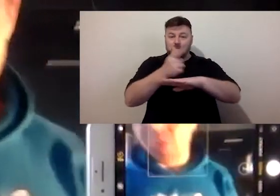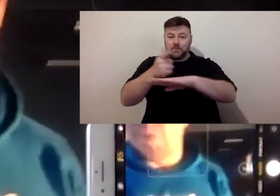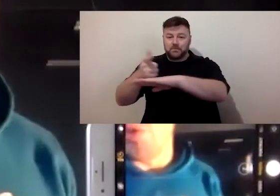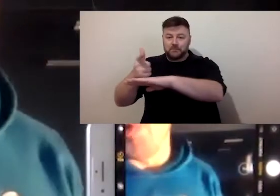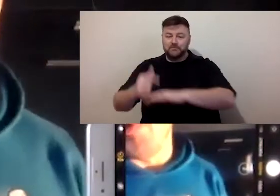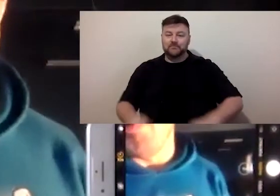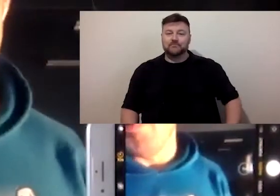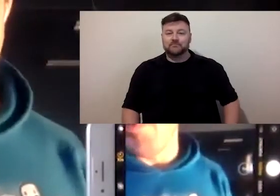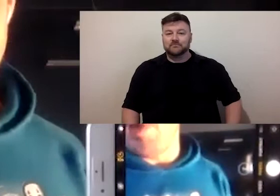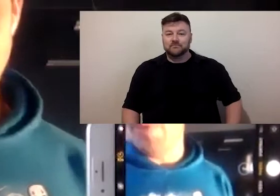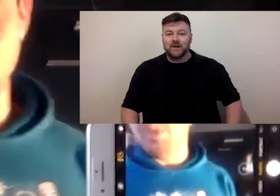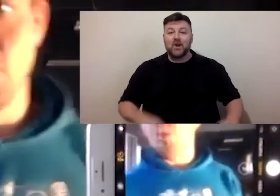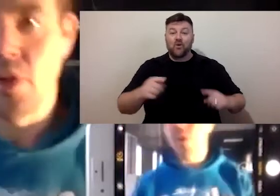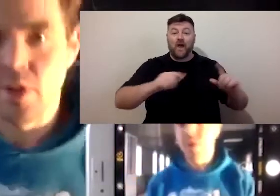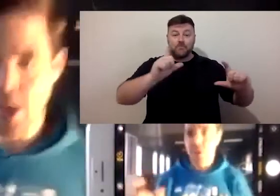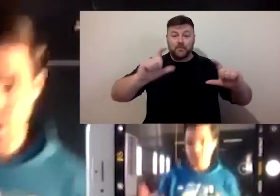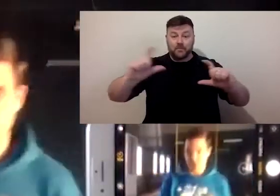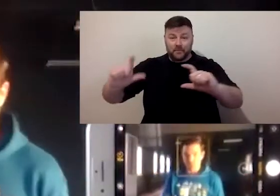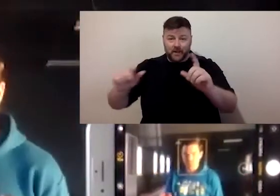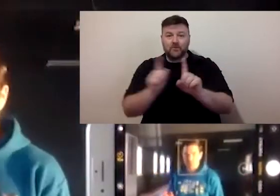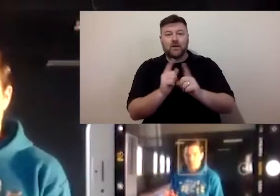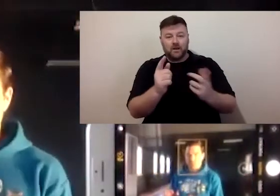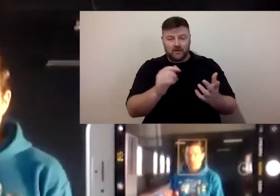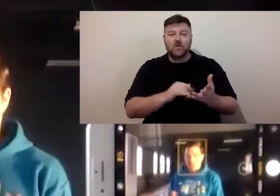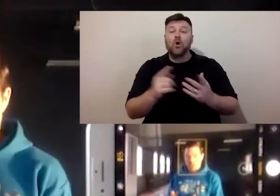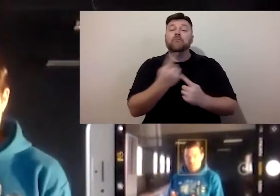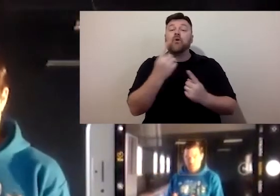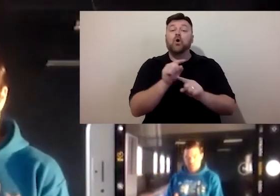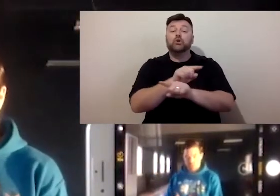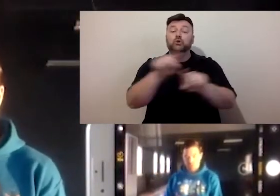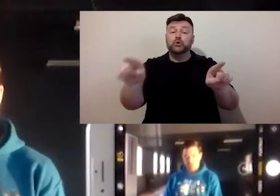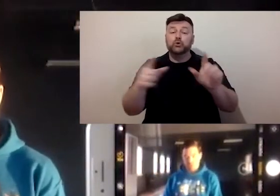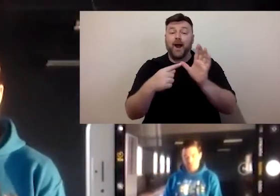So, for people who are at home, go into your - if you're on